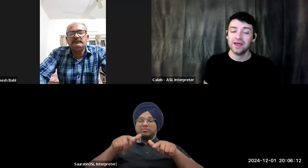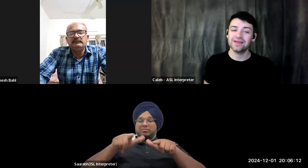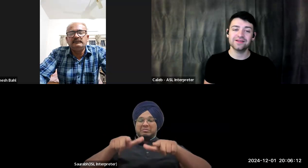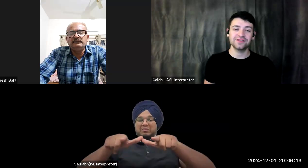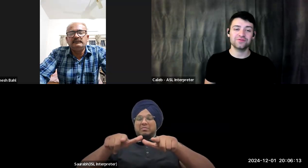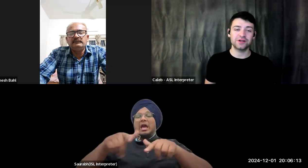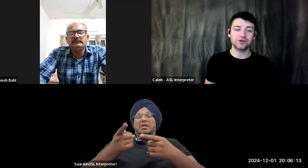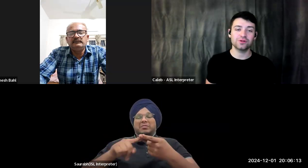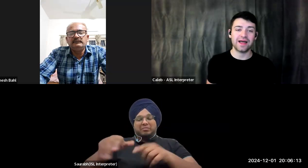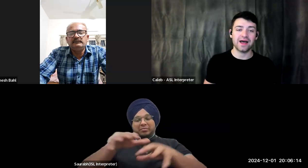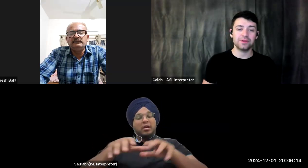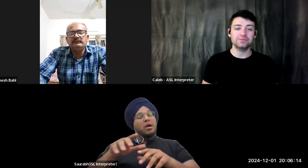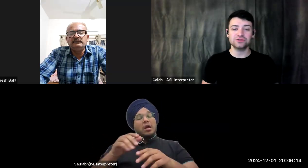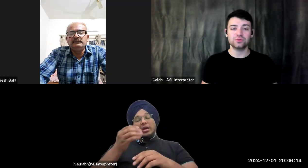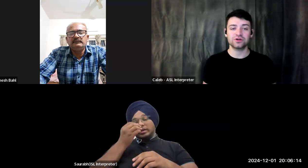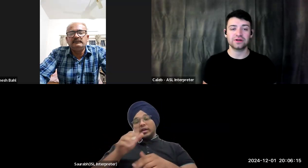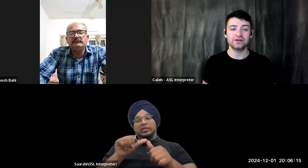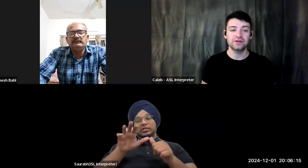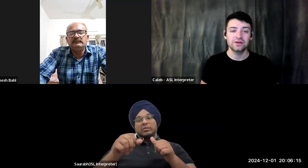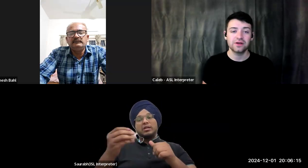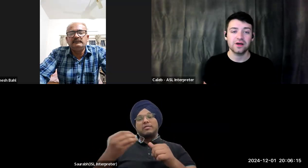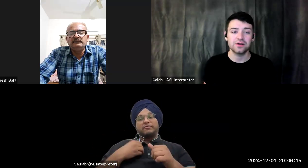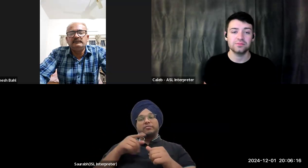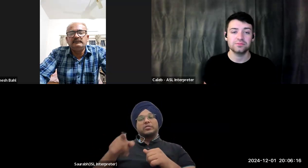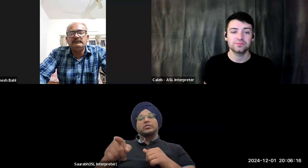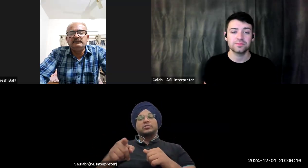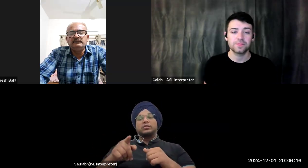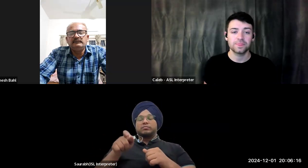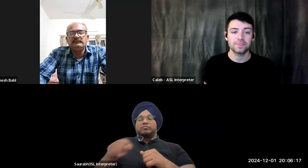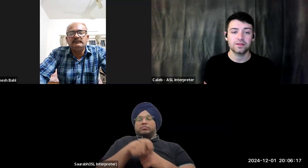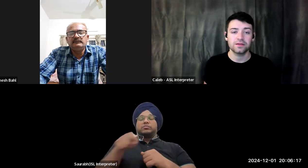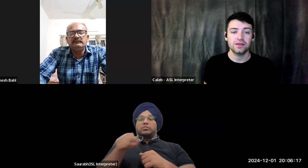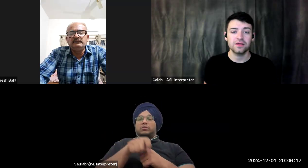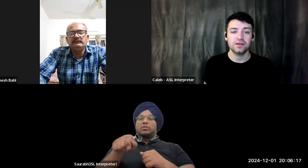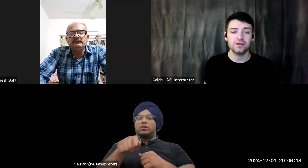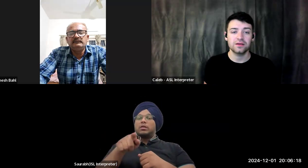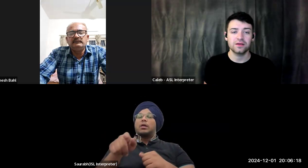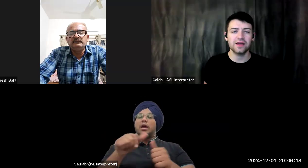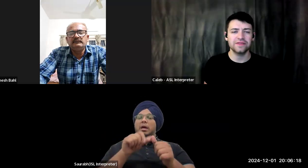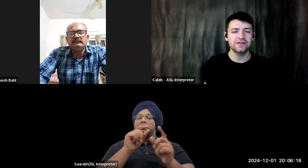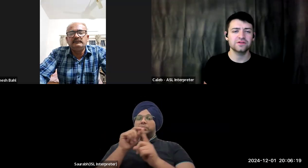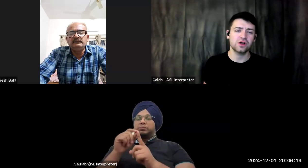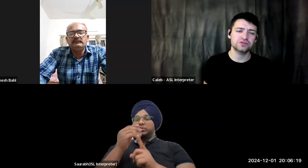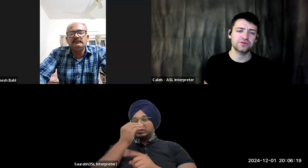And I think it's a very cool app. And I'm just wondering